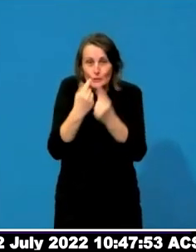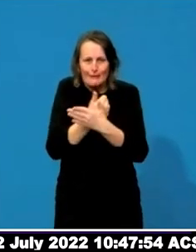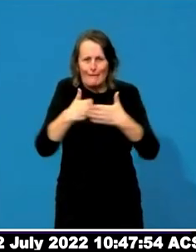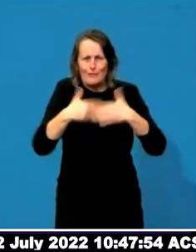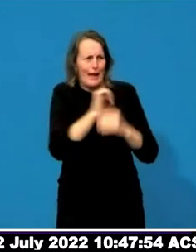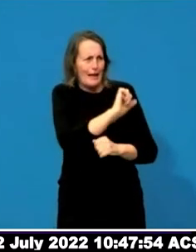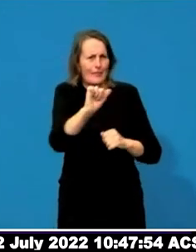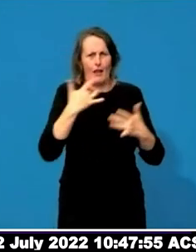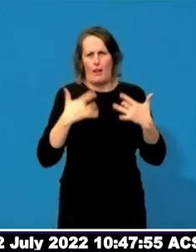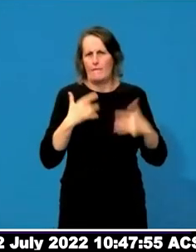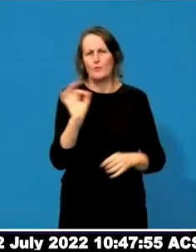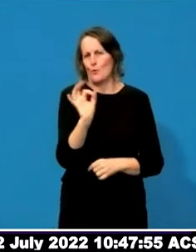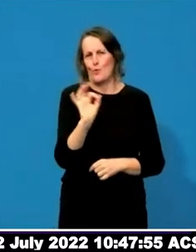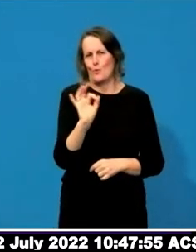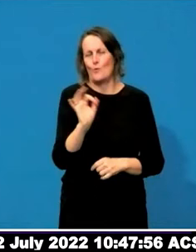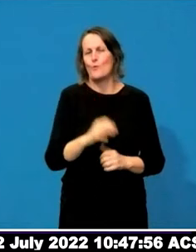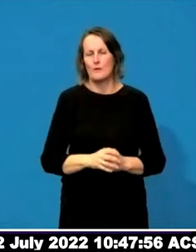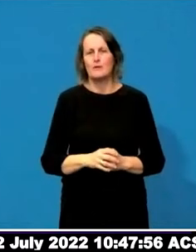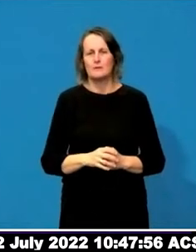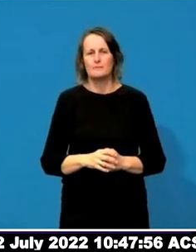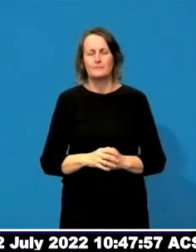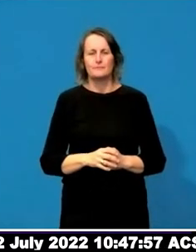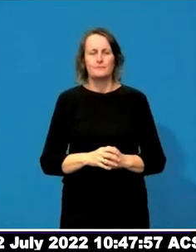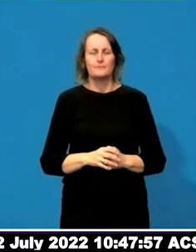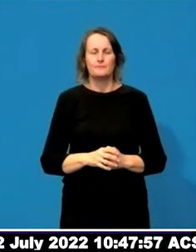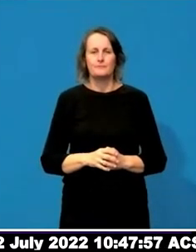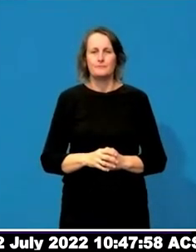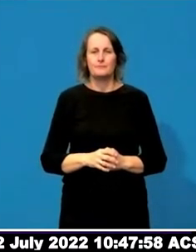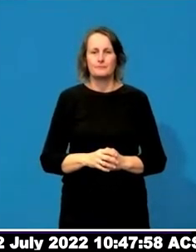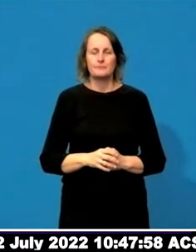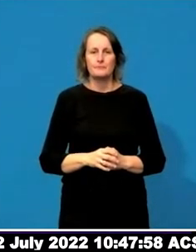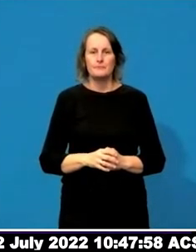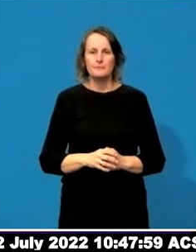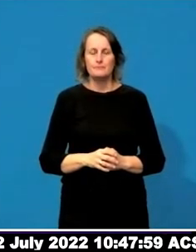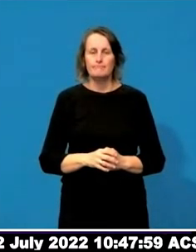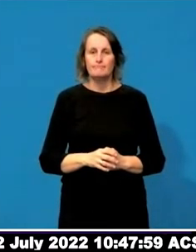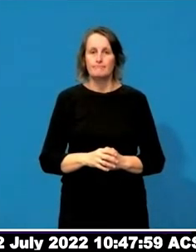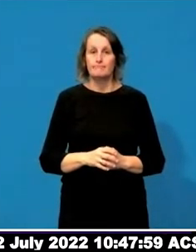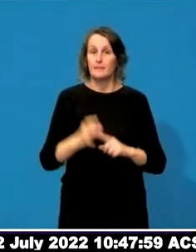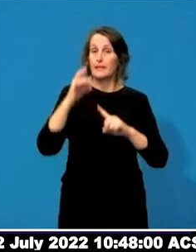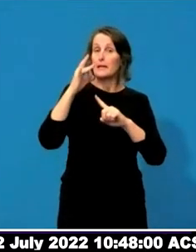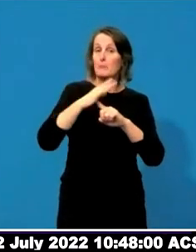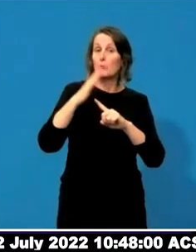It's - there's ebbs and flows, and we - it's critical that we partner with,